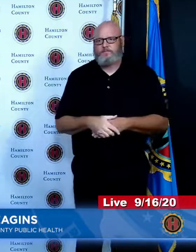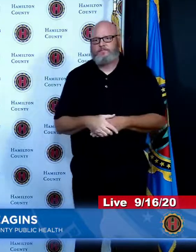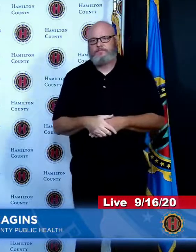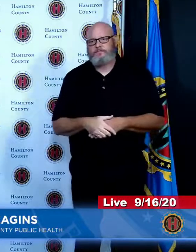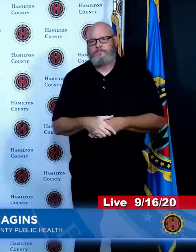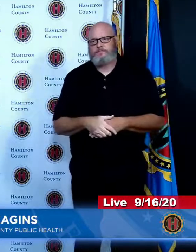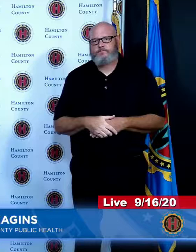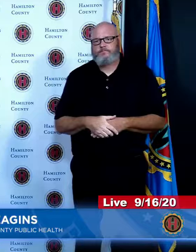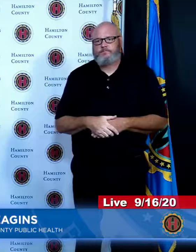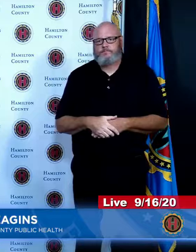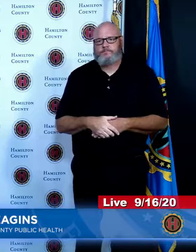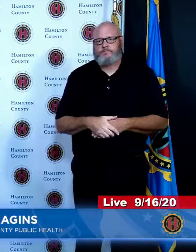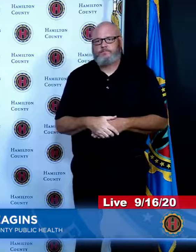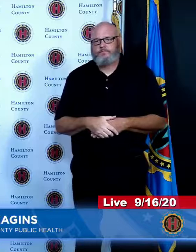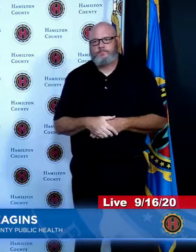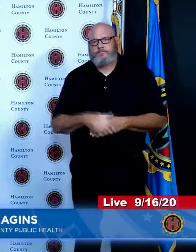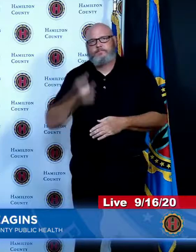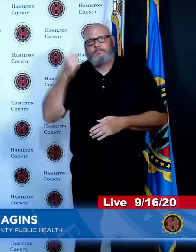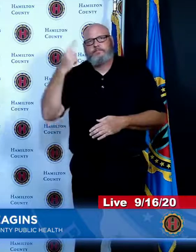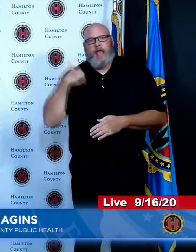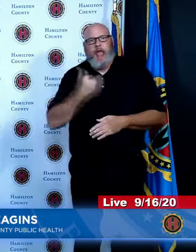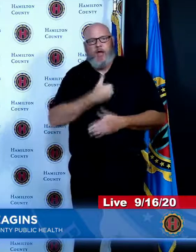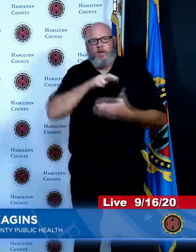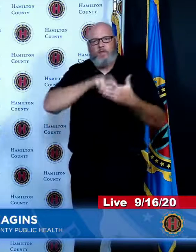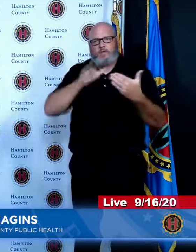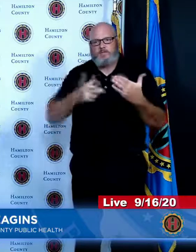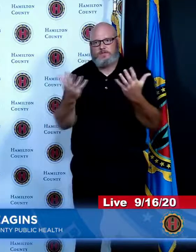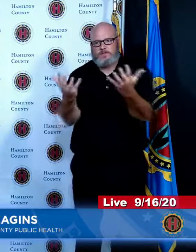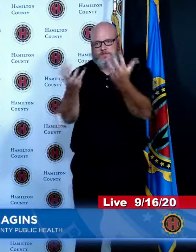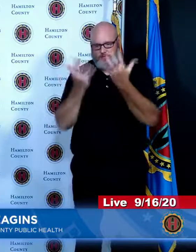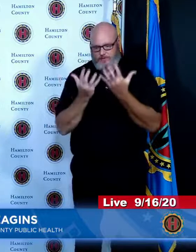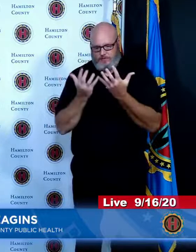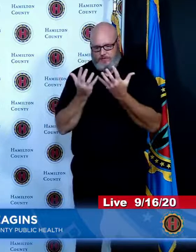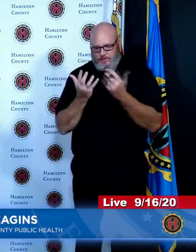happened in previous pandemics or outbreaks such as h1n1 the